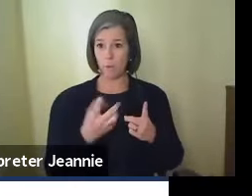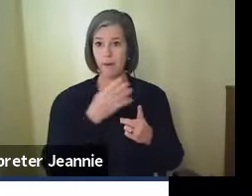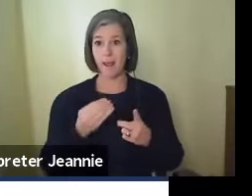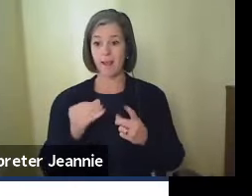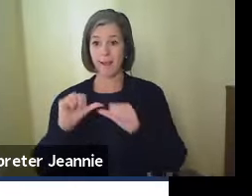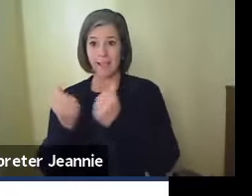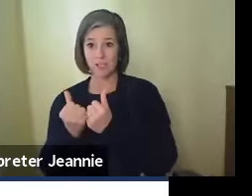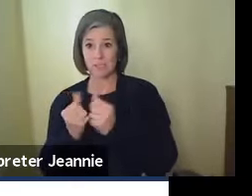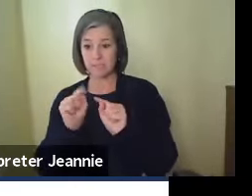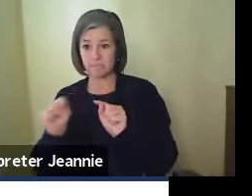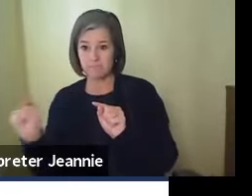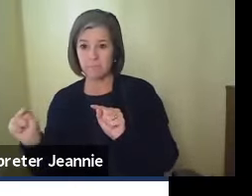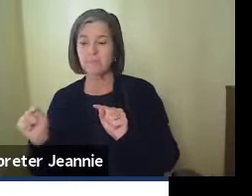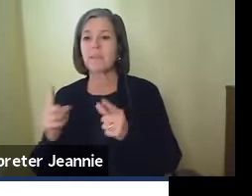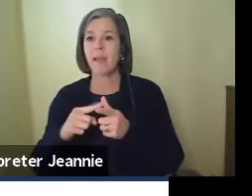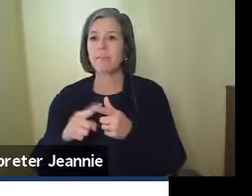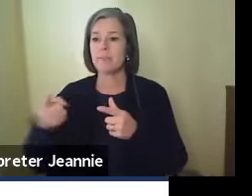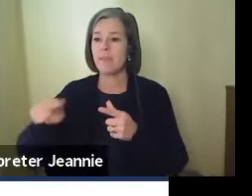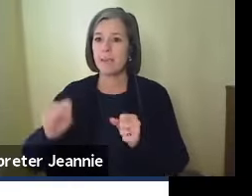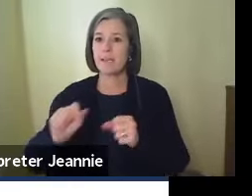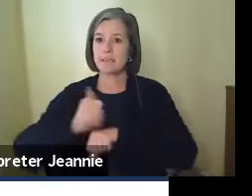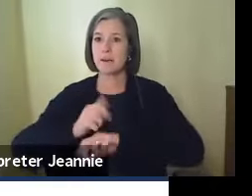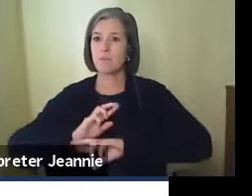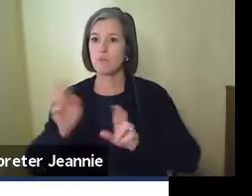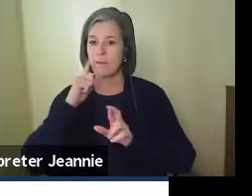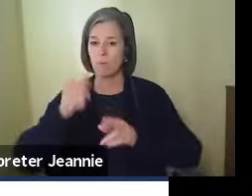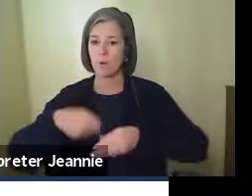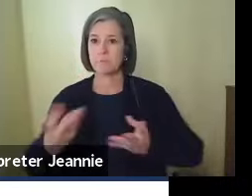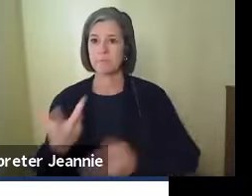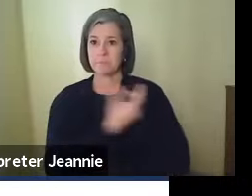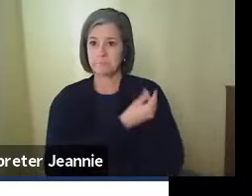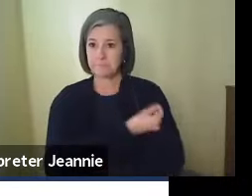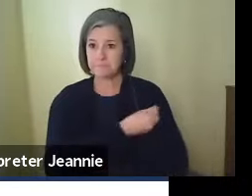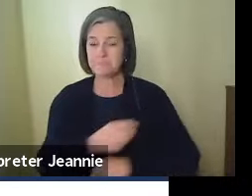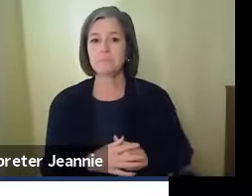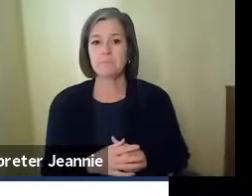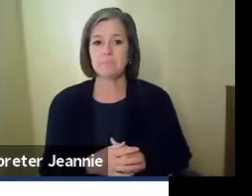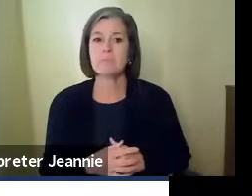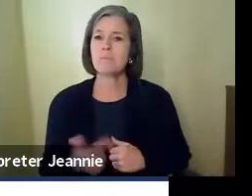can arrange for people to get those vaccines. I can share a few more details about that